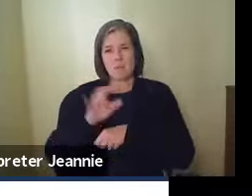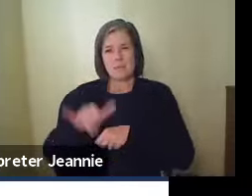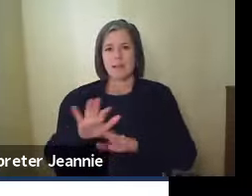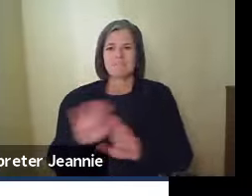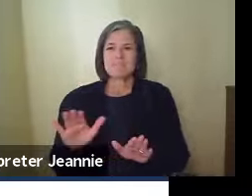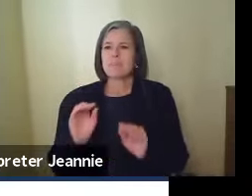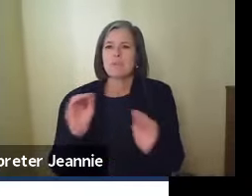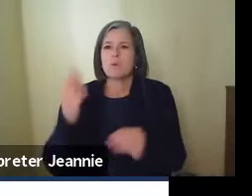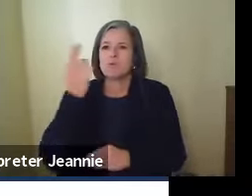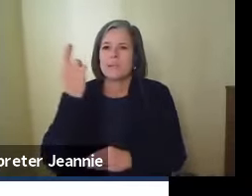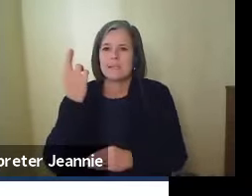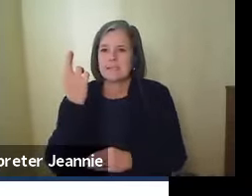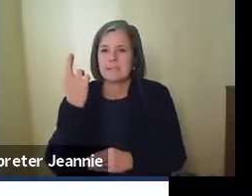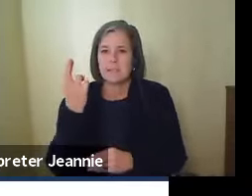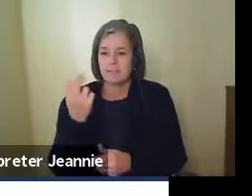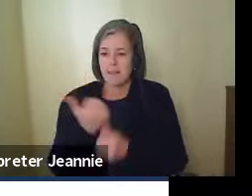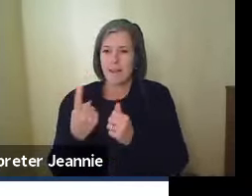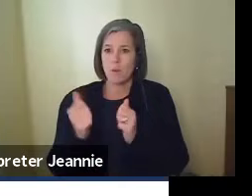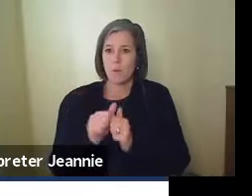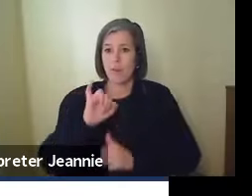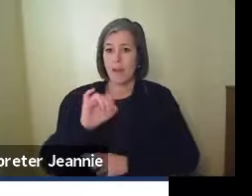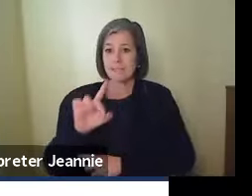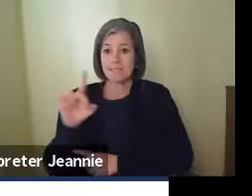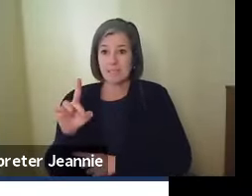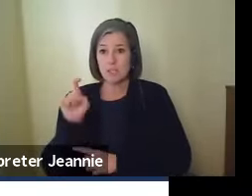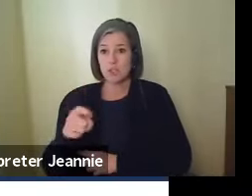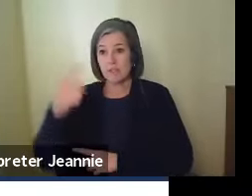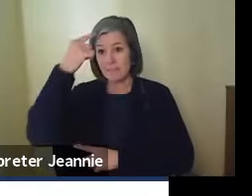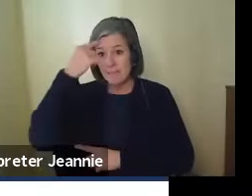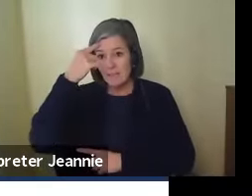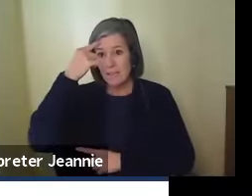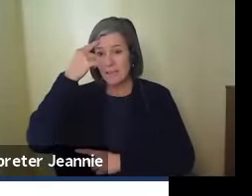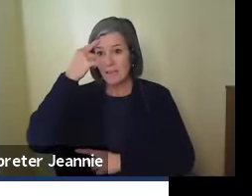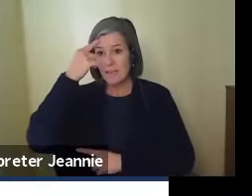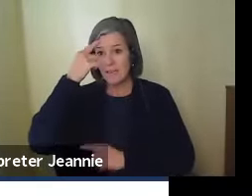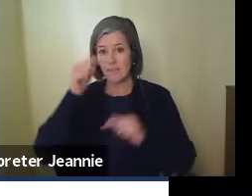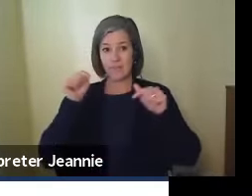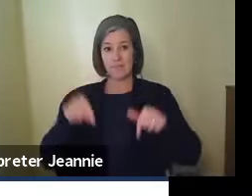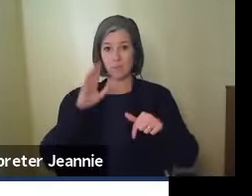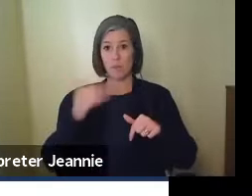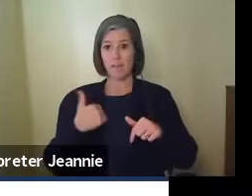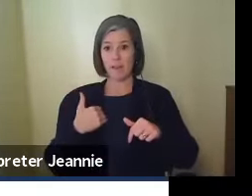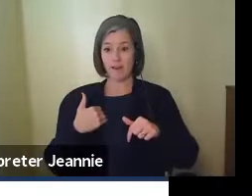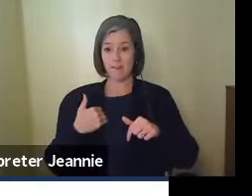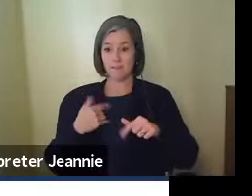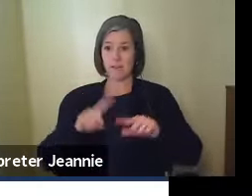in my mind that anybody with IDD should think that this would have a differential effect on them